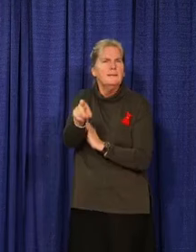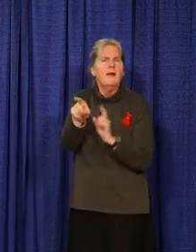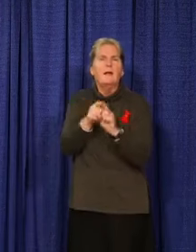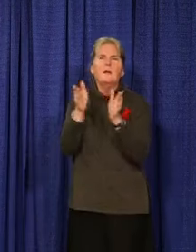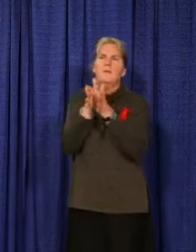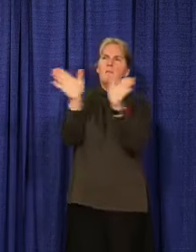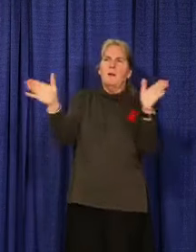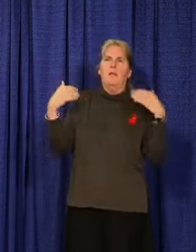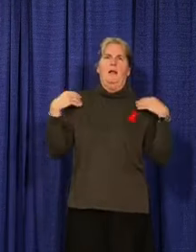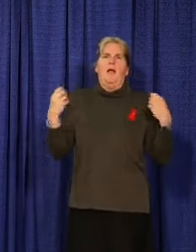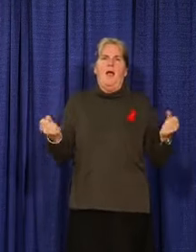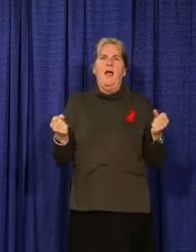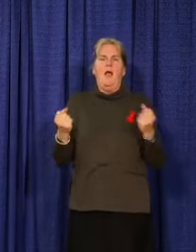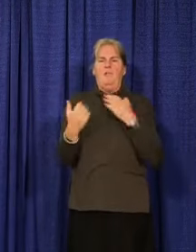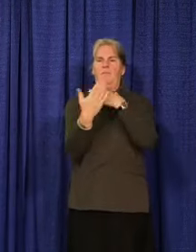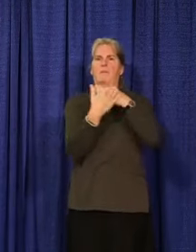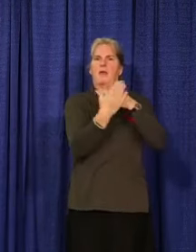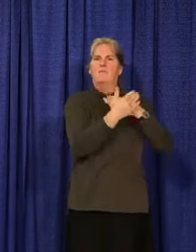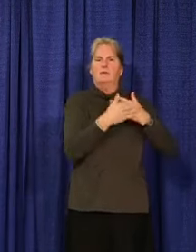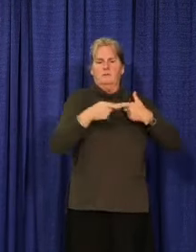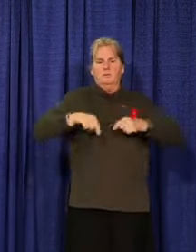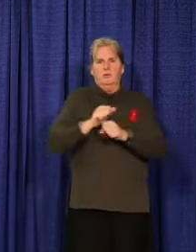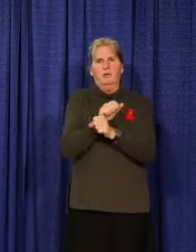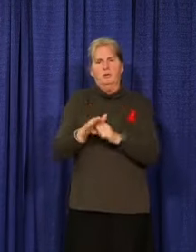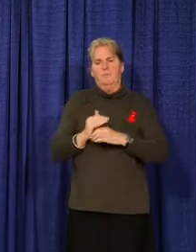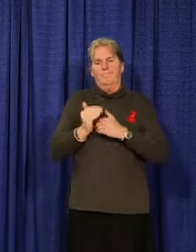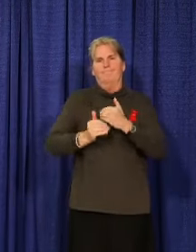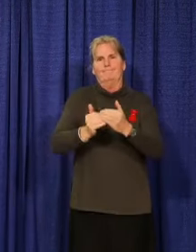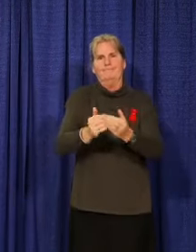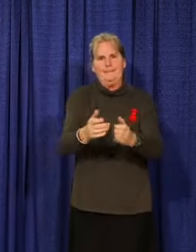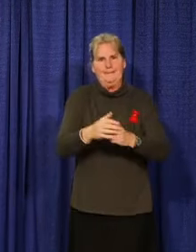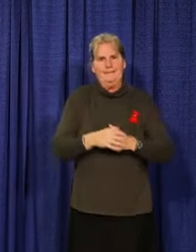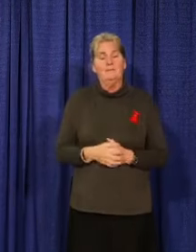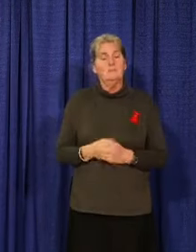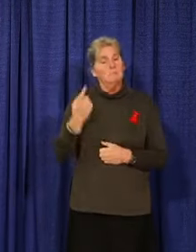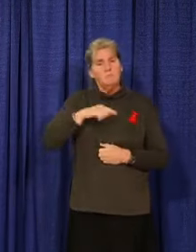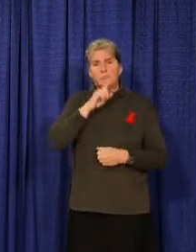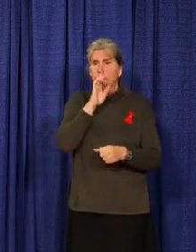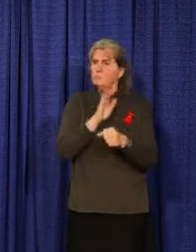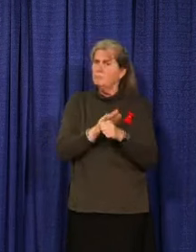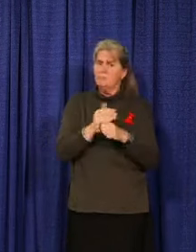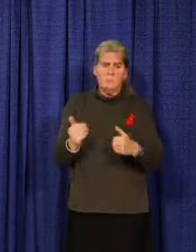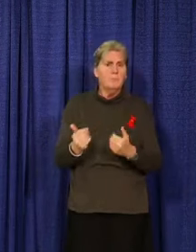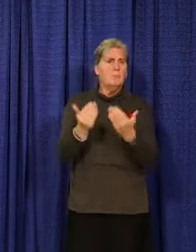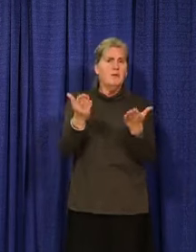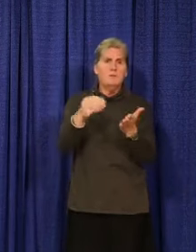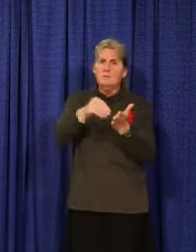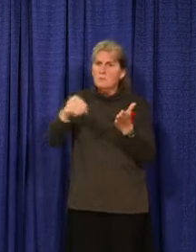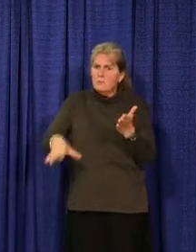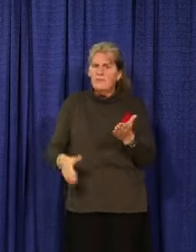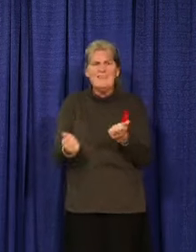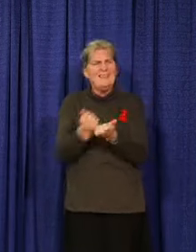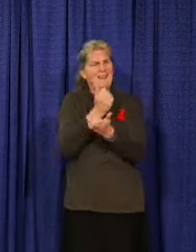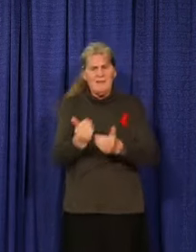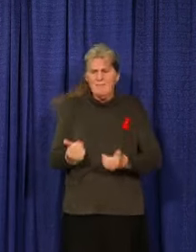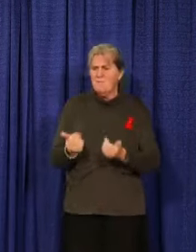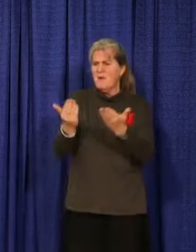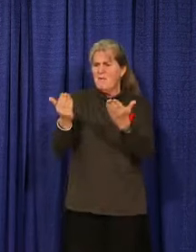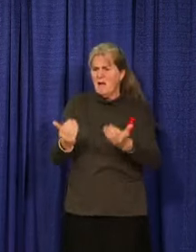needs and public health advice over the course of the pandemic. We are committed to providing our students with everything